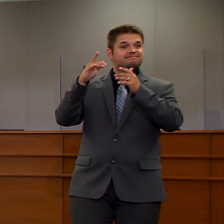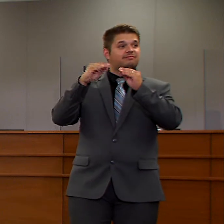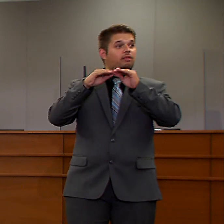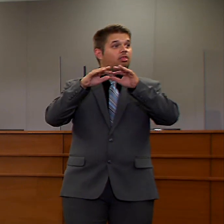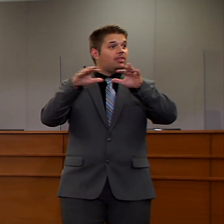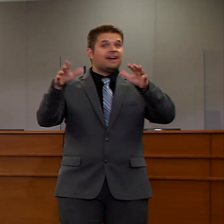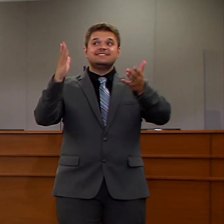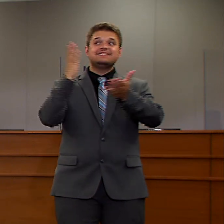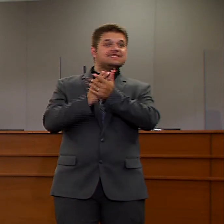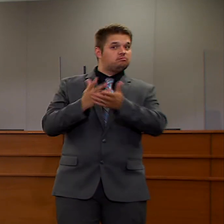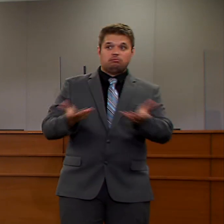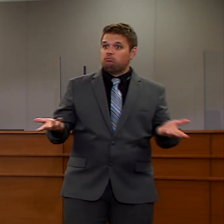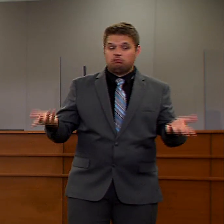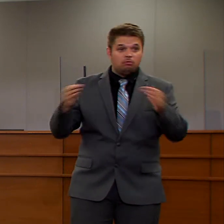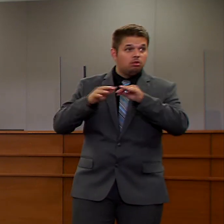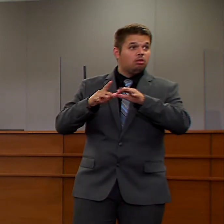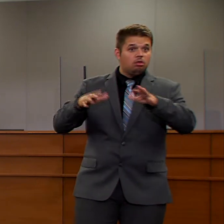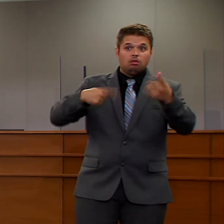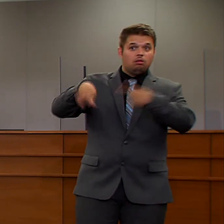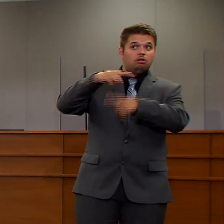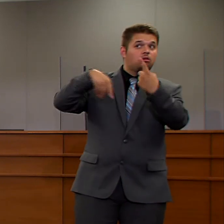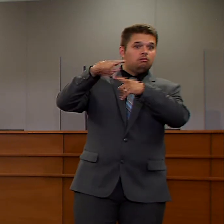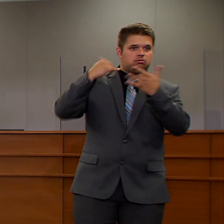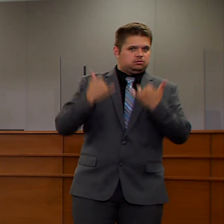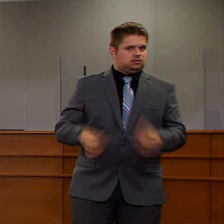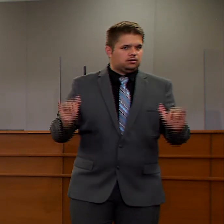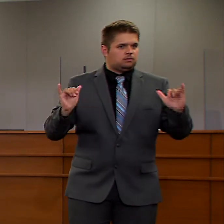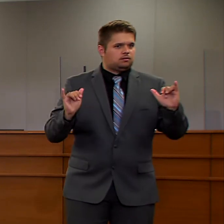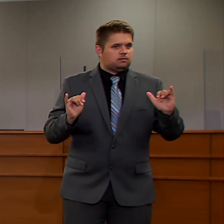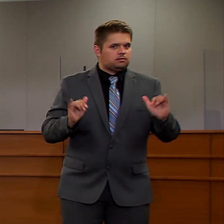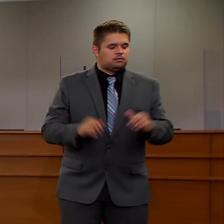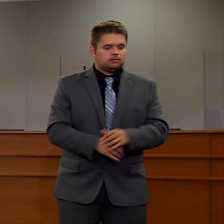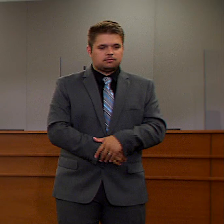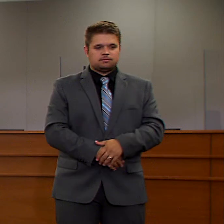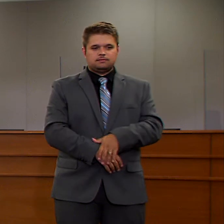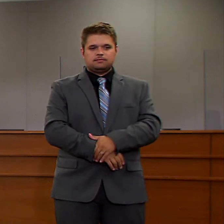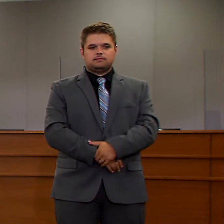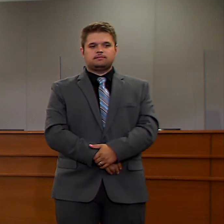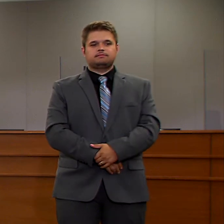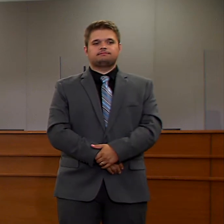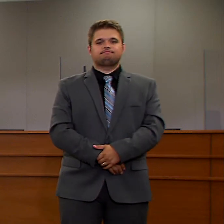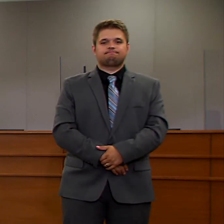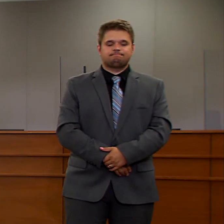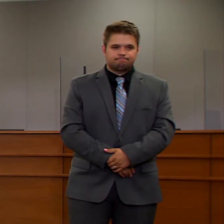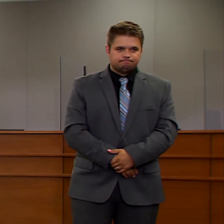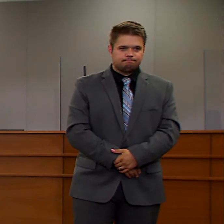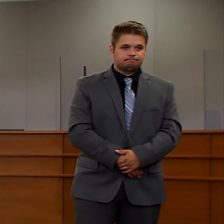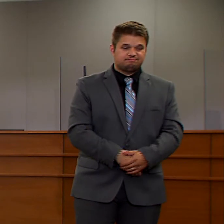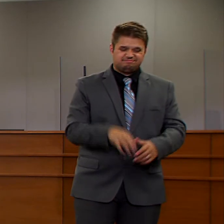going anywhere except right here and collectively we must change our behavior in order to to slow